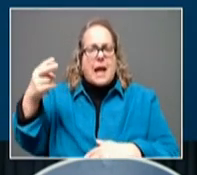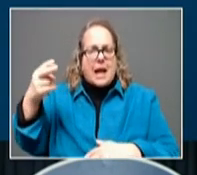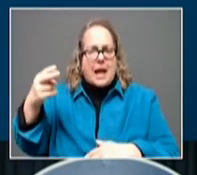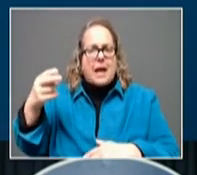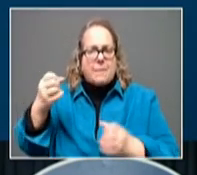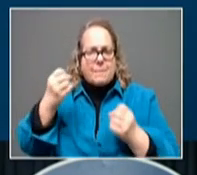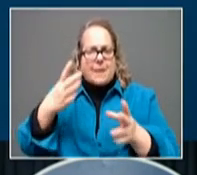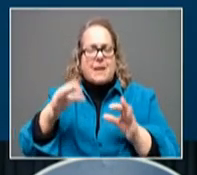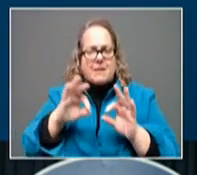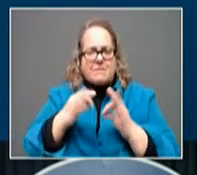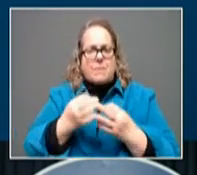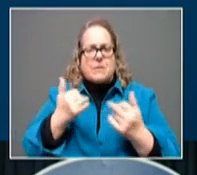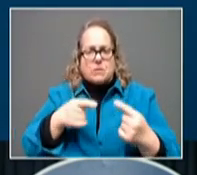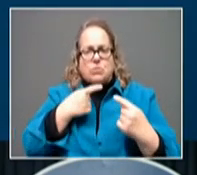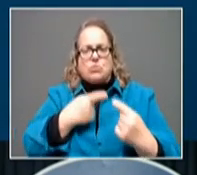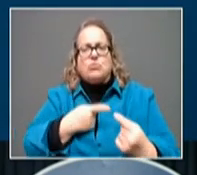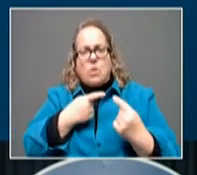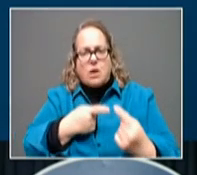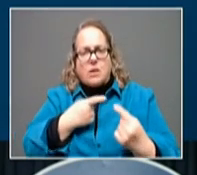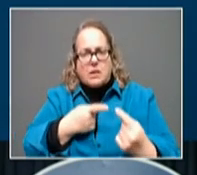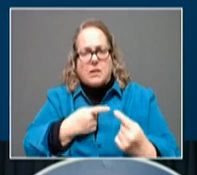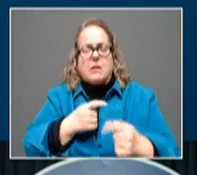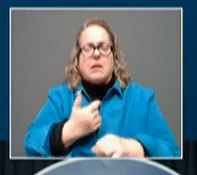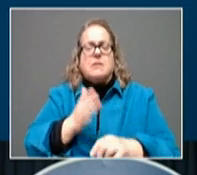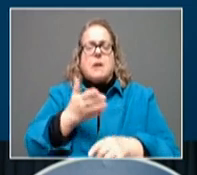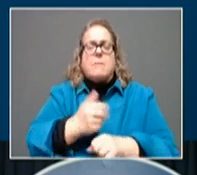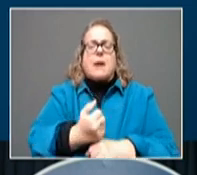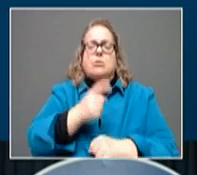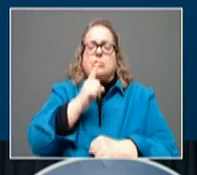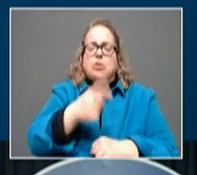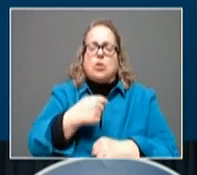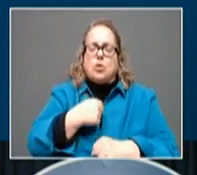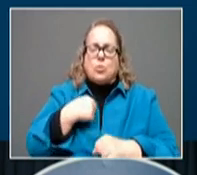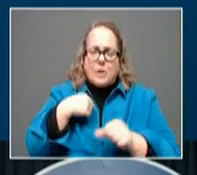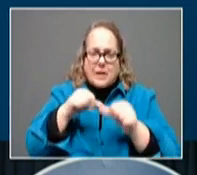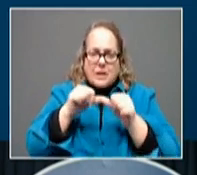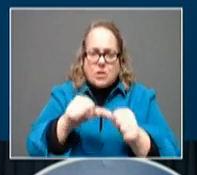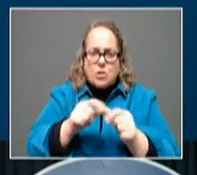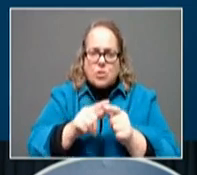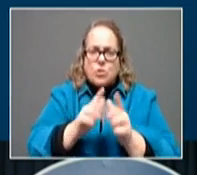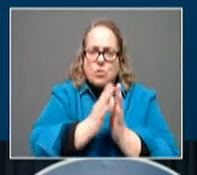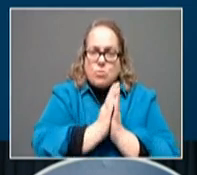make sure we continue, uh, to, to pray for them, but to also, to work, uh, to